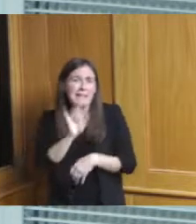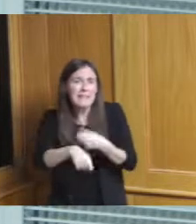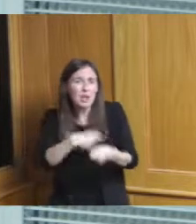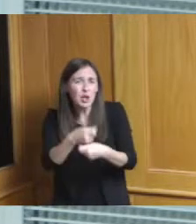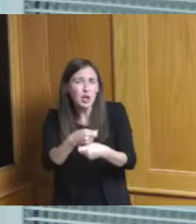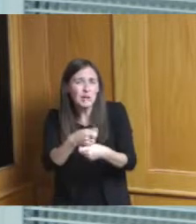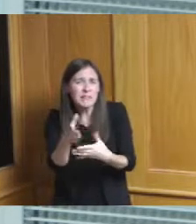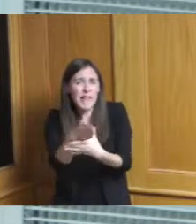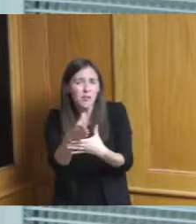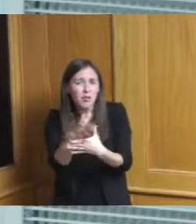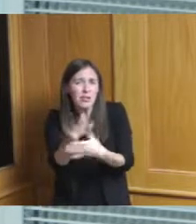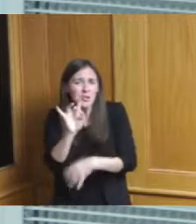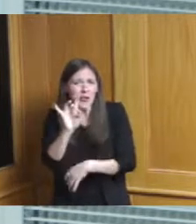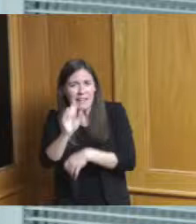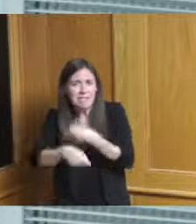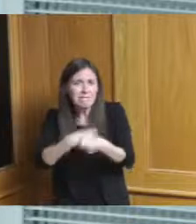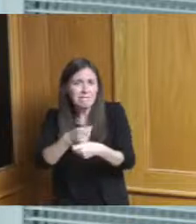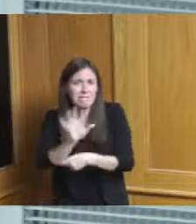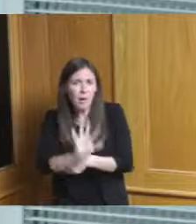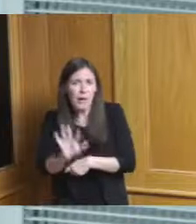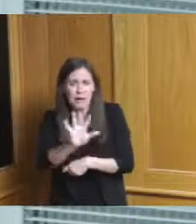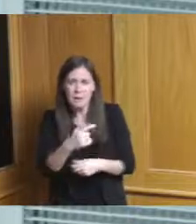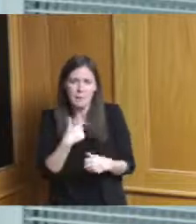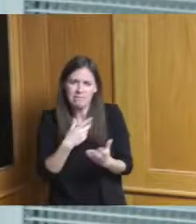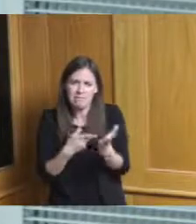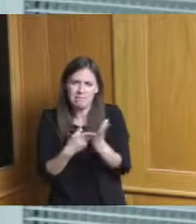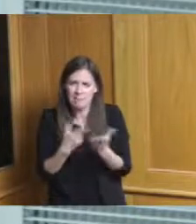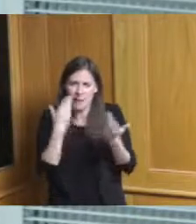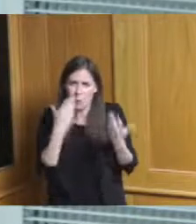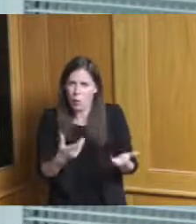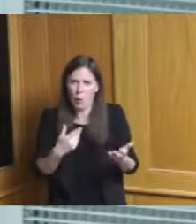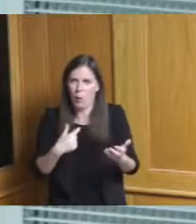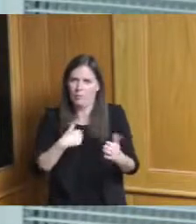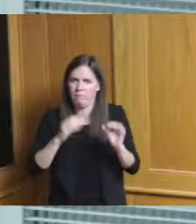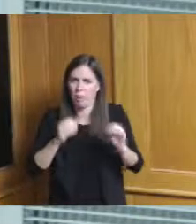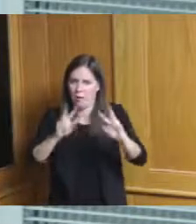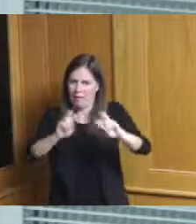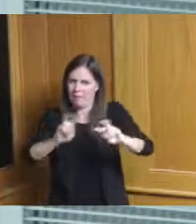average term okay but I really haven't been able to do that analysis to be honest okay great thank